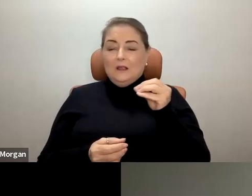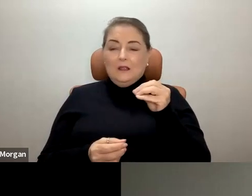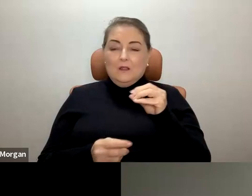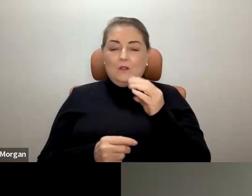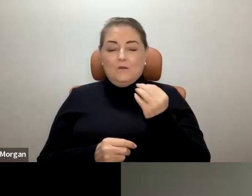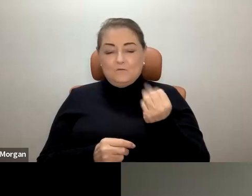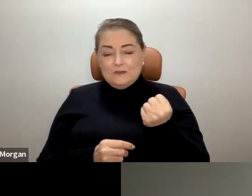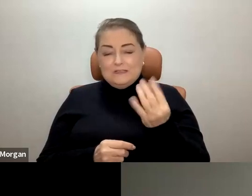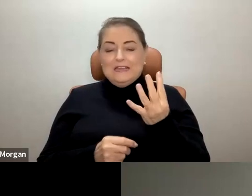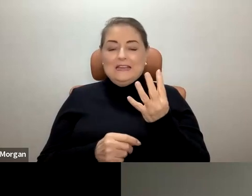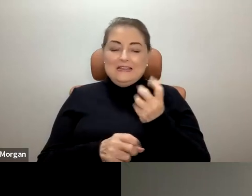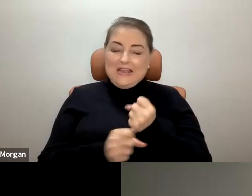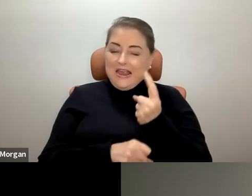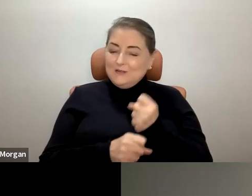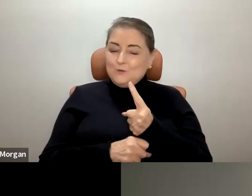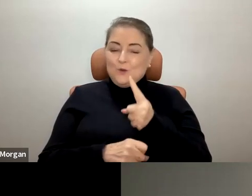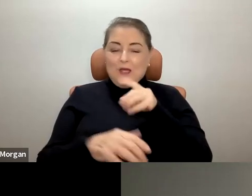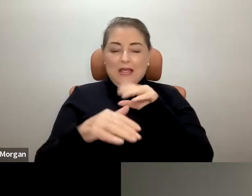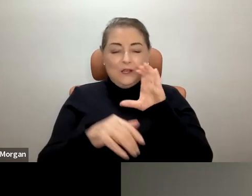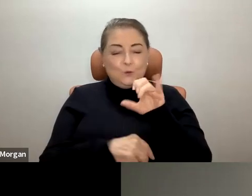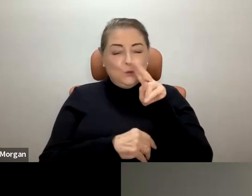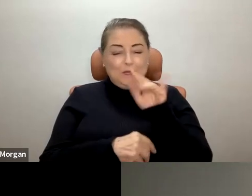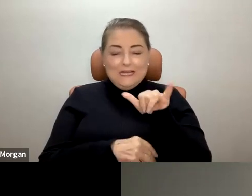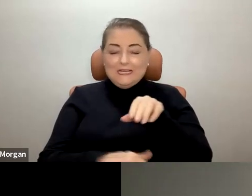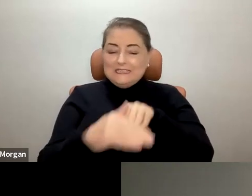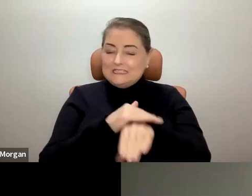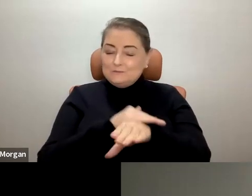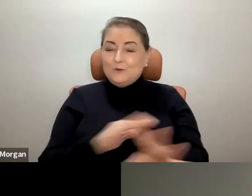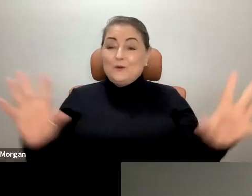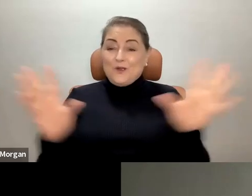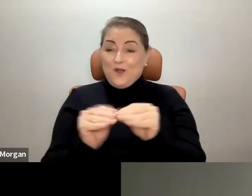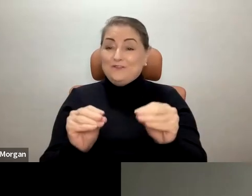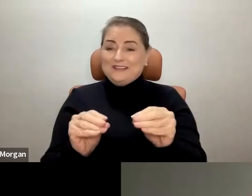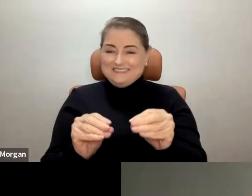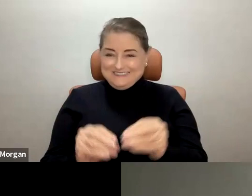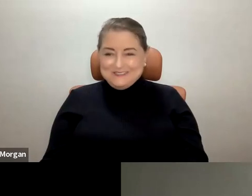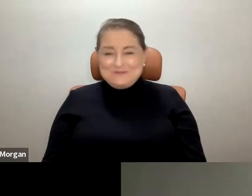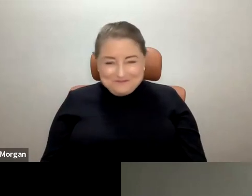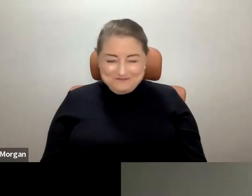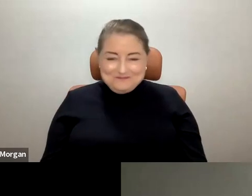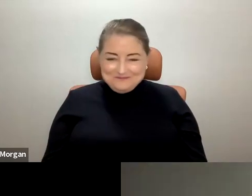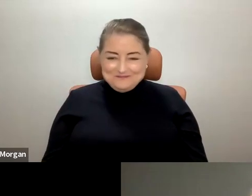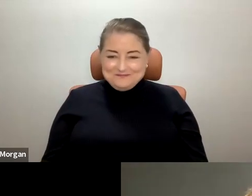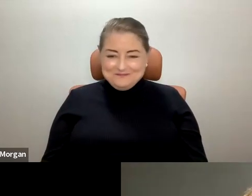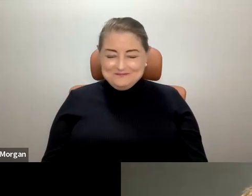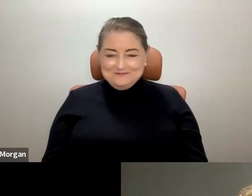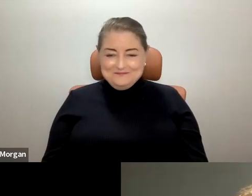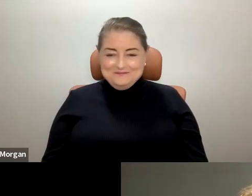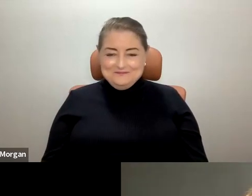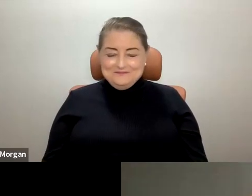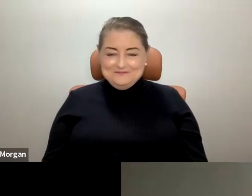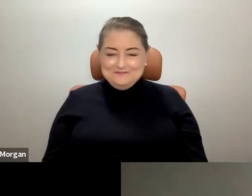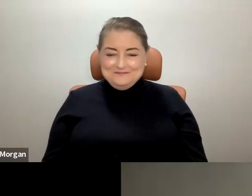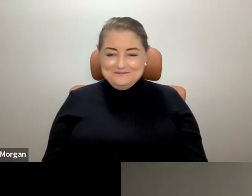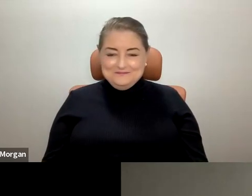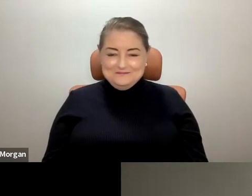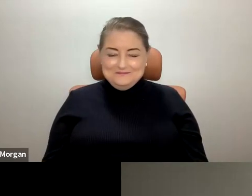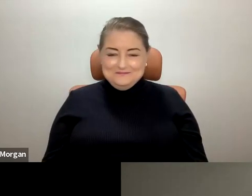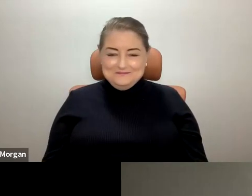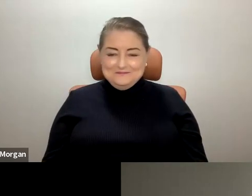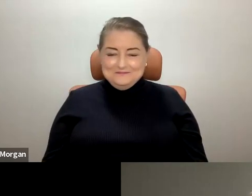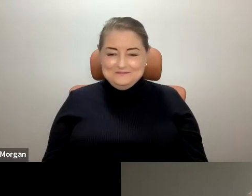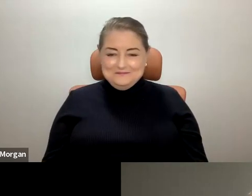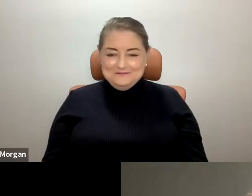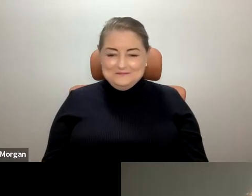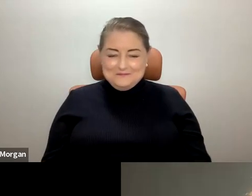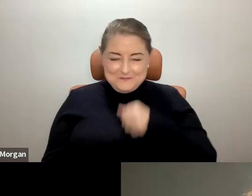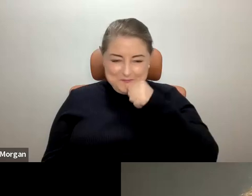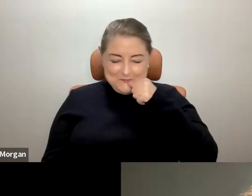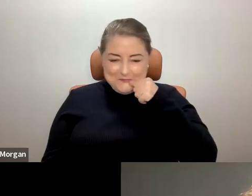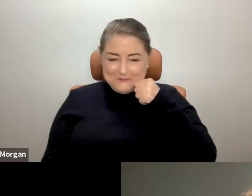CUNY Accessibility Conference. Thank you so much.